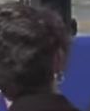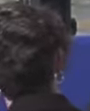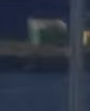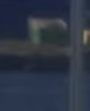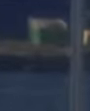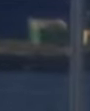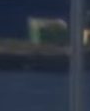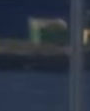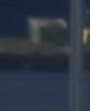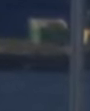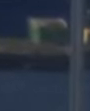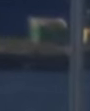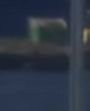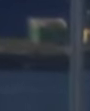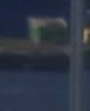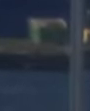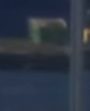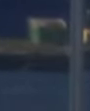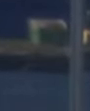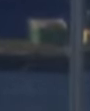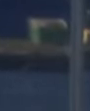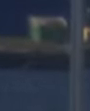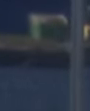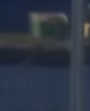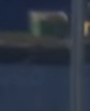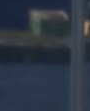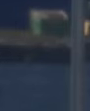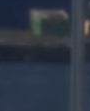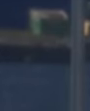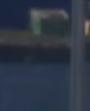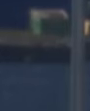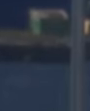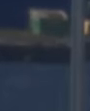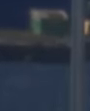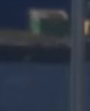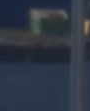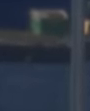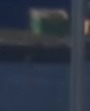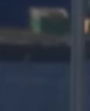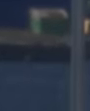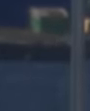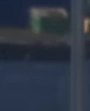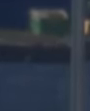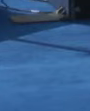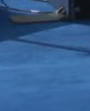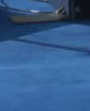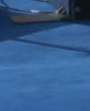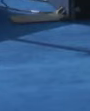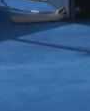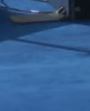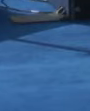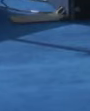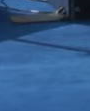and the country when he says our nation has your back. He had our back. Thank you, President Biden.